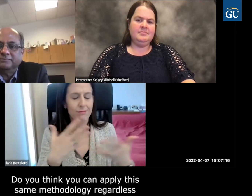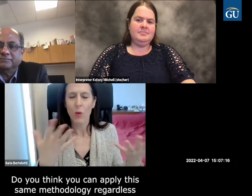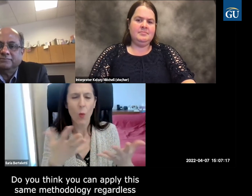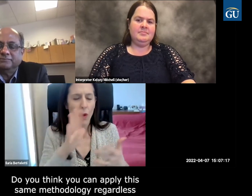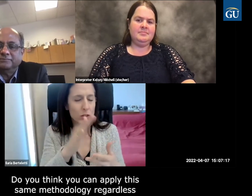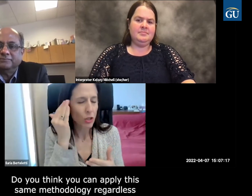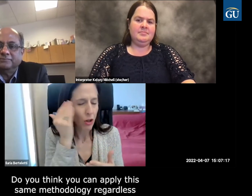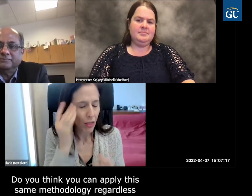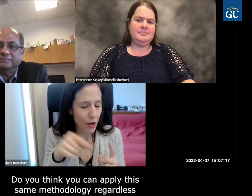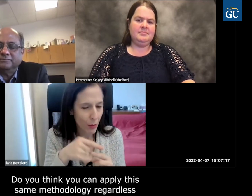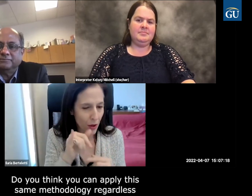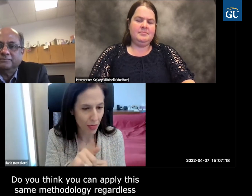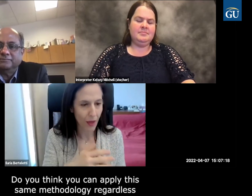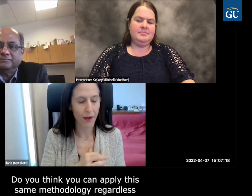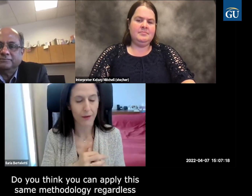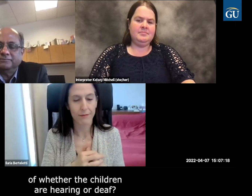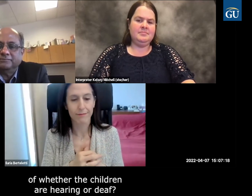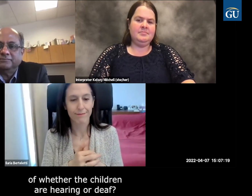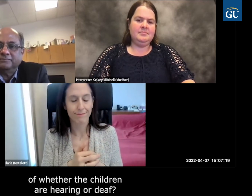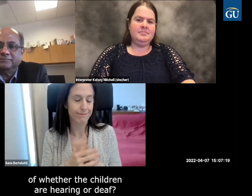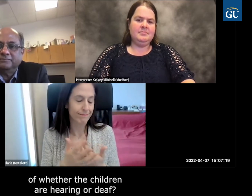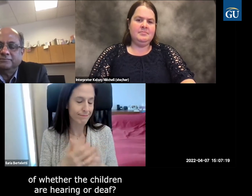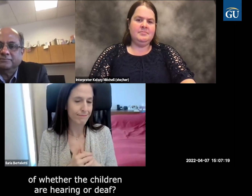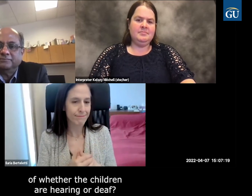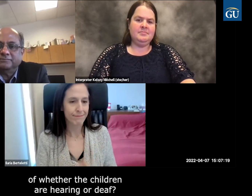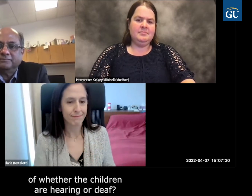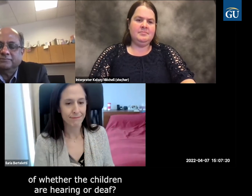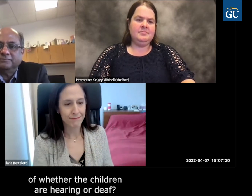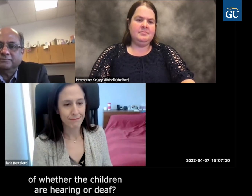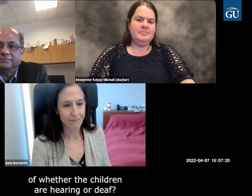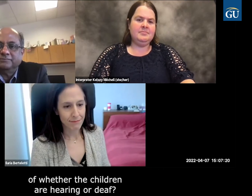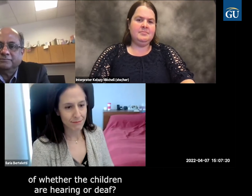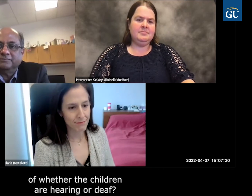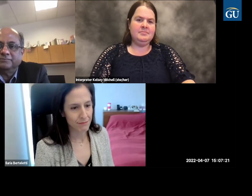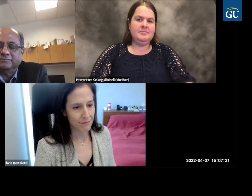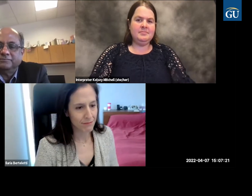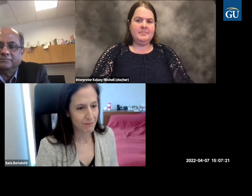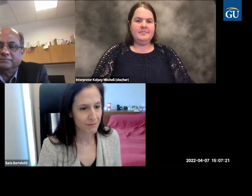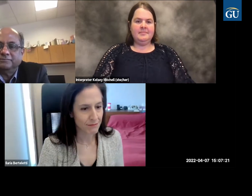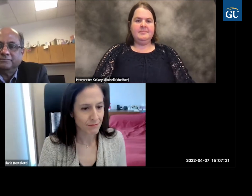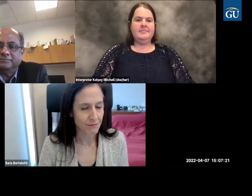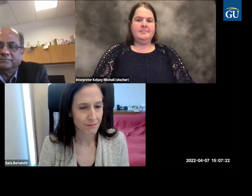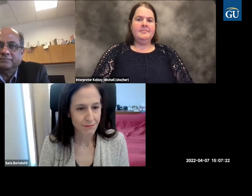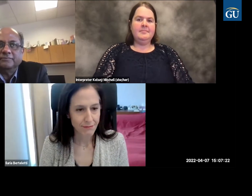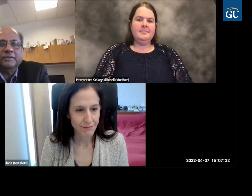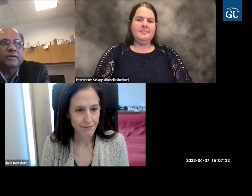methodology regardless of whether the children are hearing or deaf